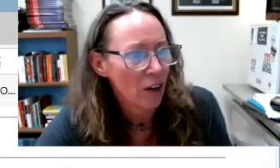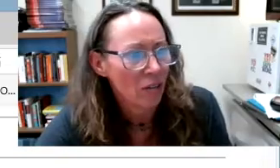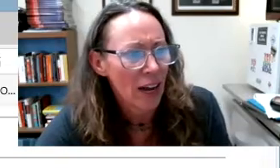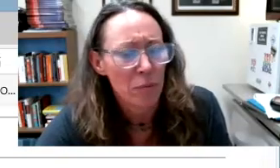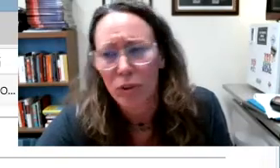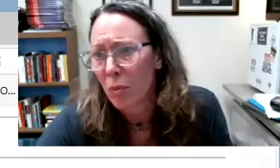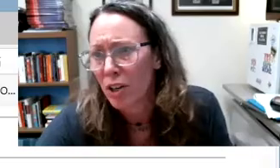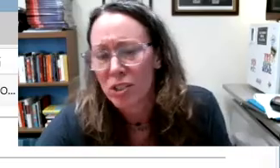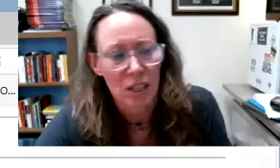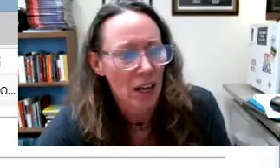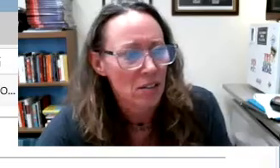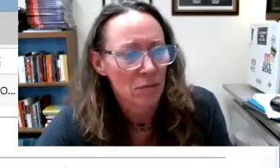I don't know, I have both of them on just in case.